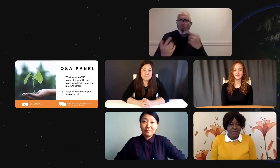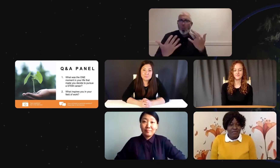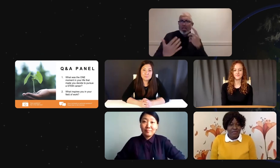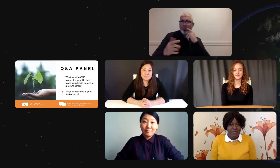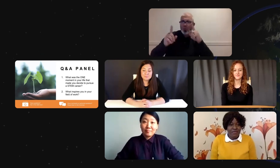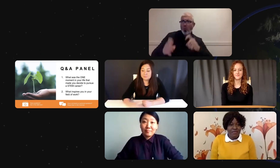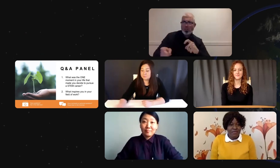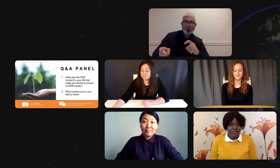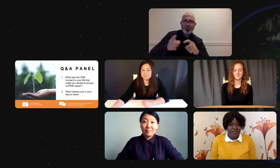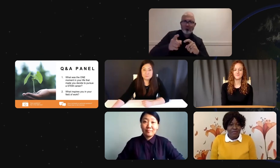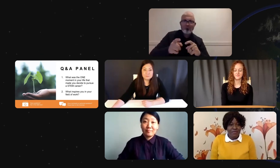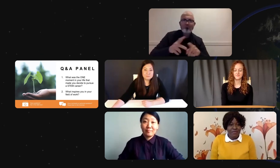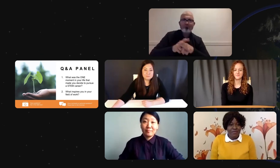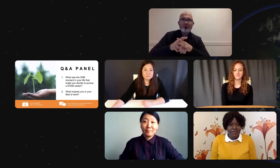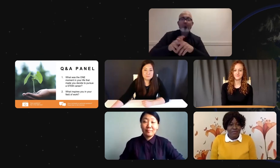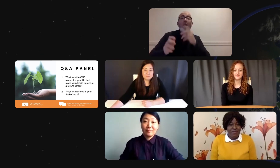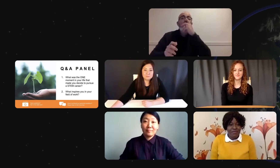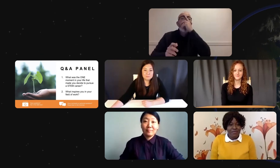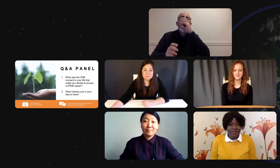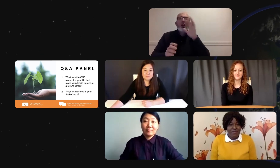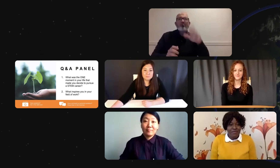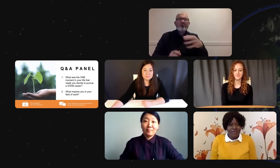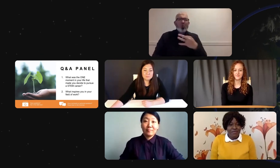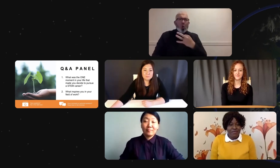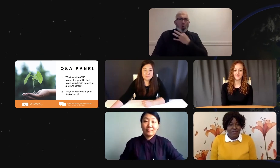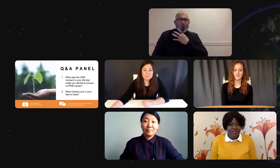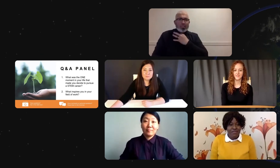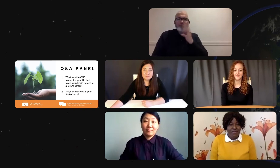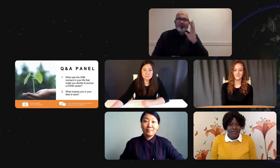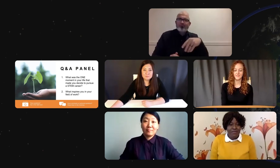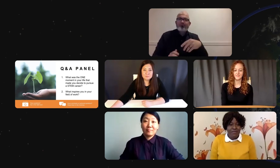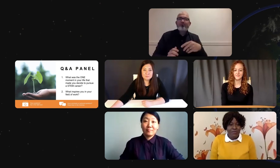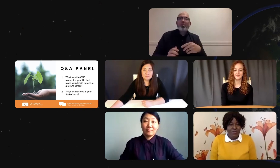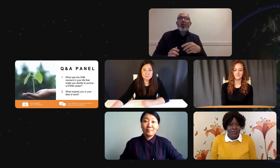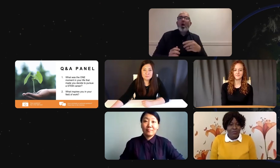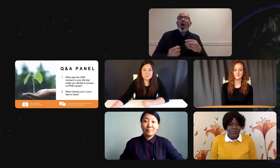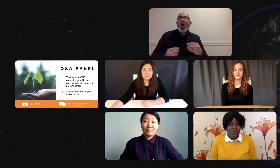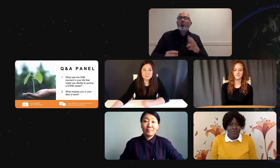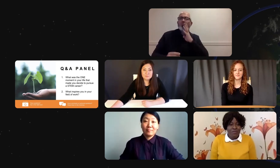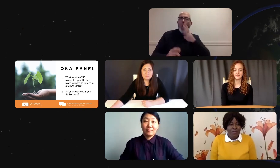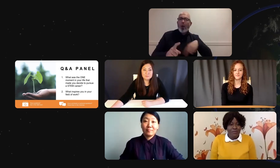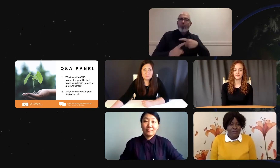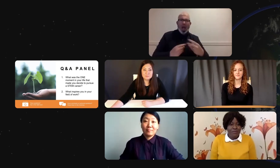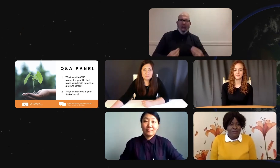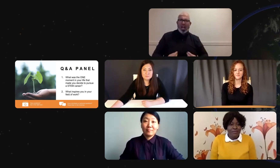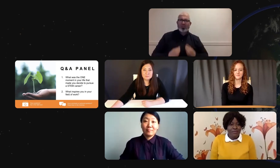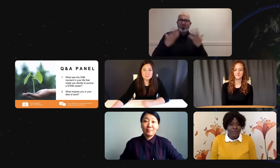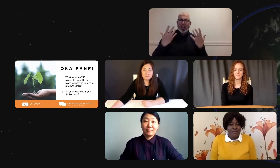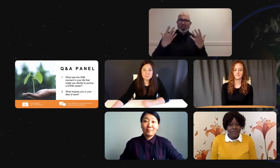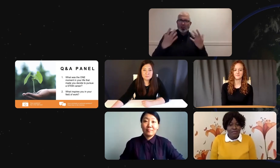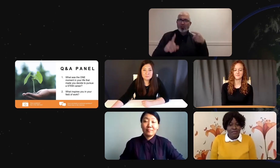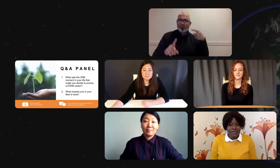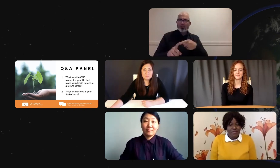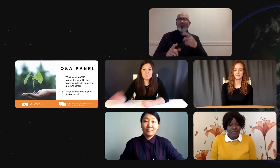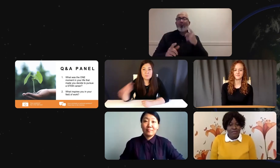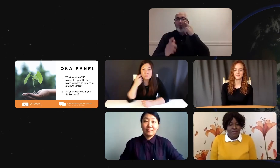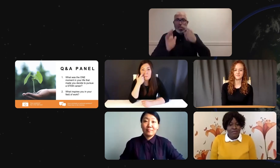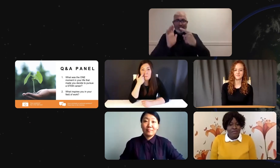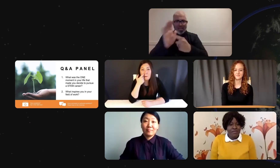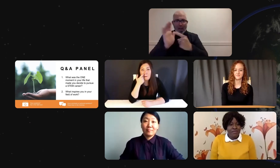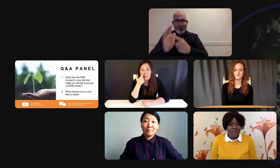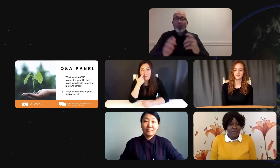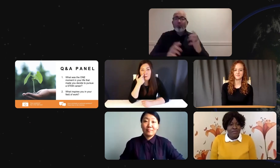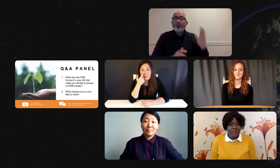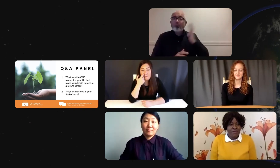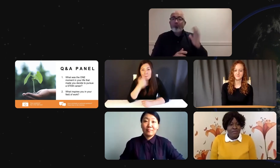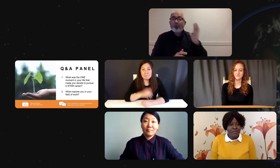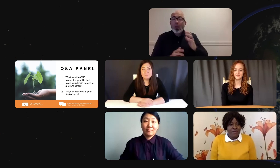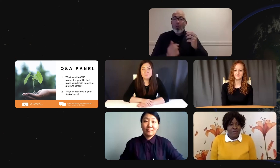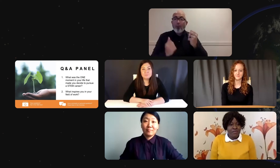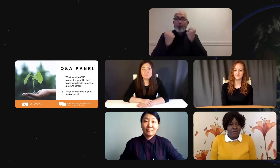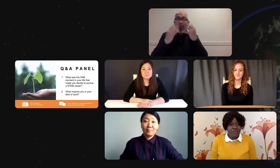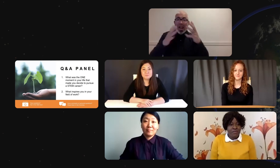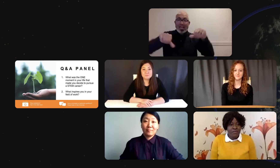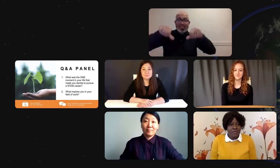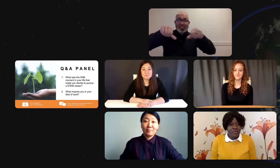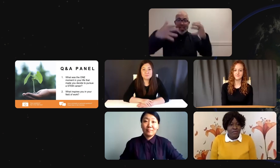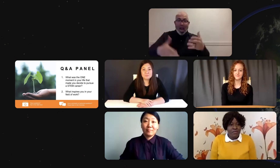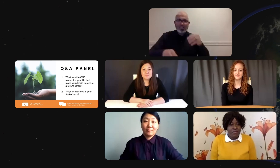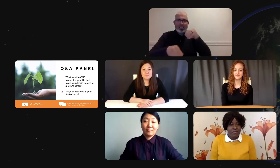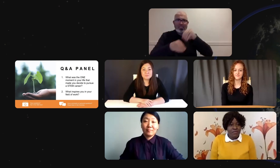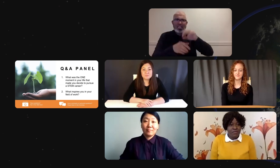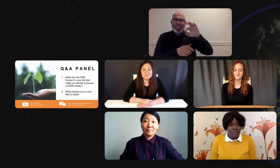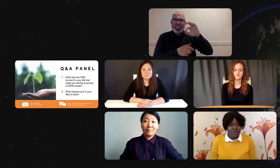We'll keep an eye on the Q&A box for questions that come in.